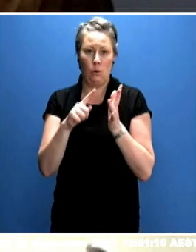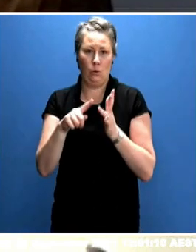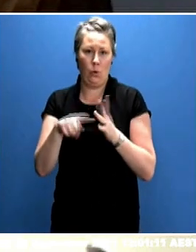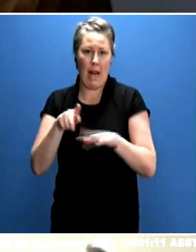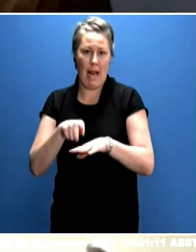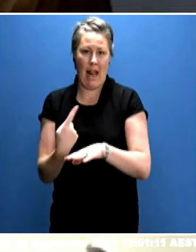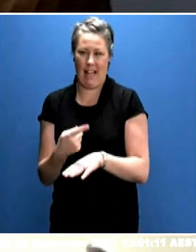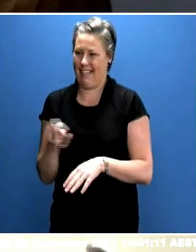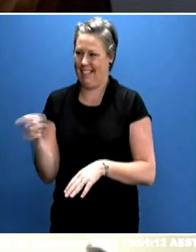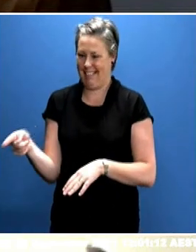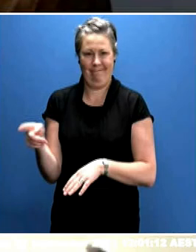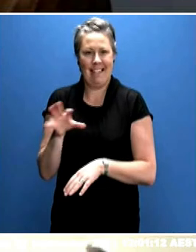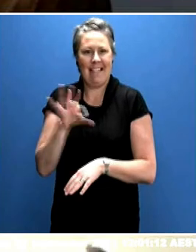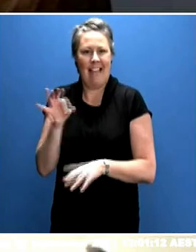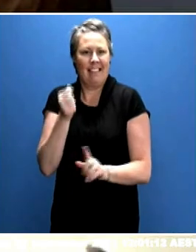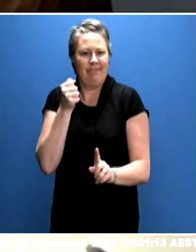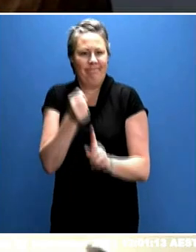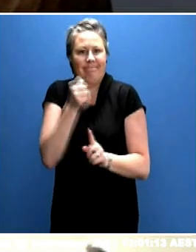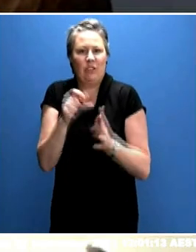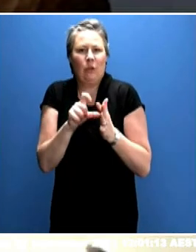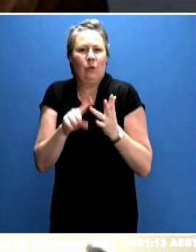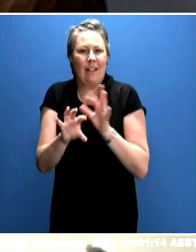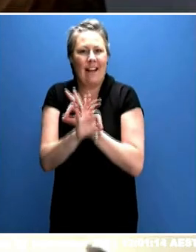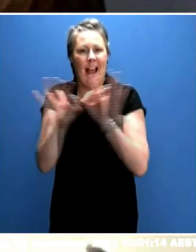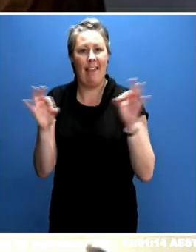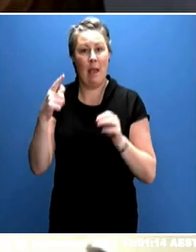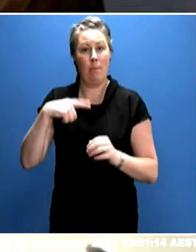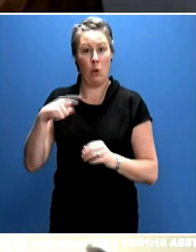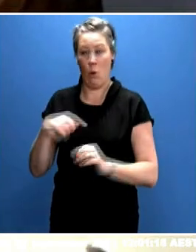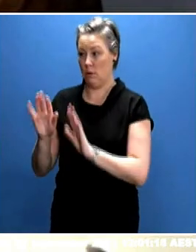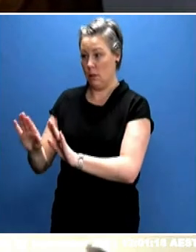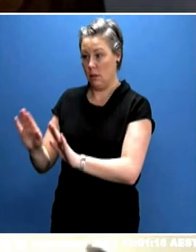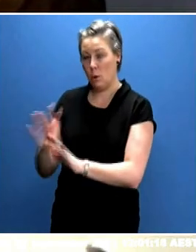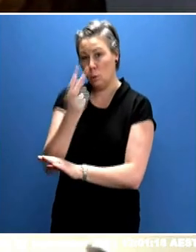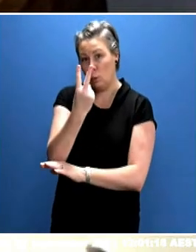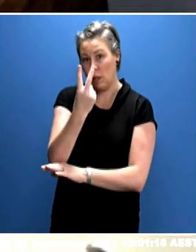circuit-breaker because the children are released after only 21 or 42 days